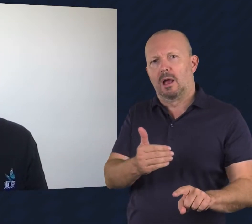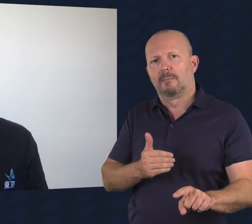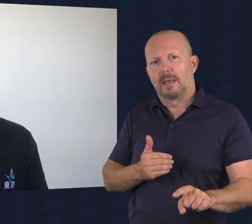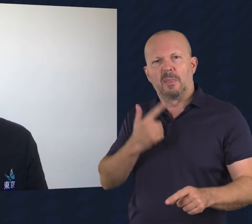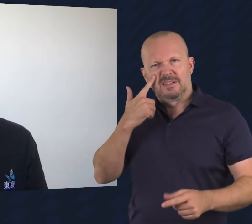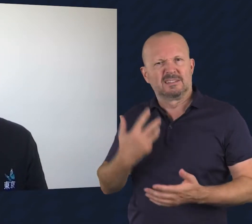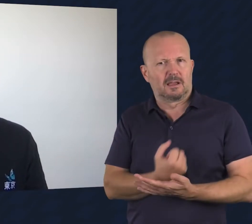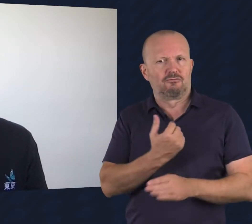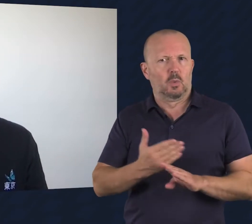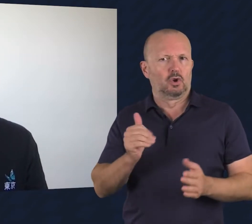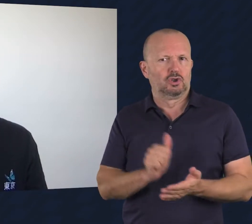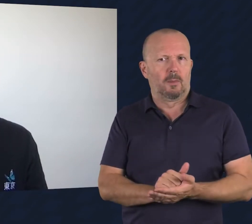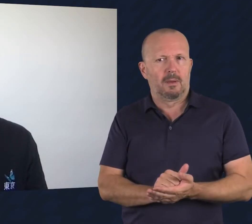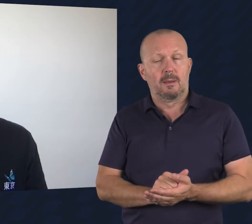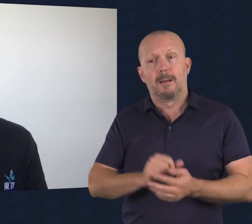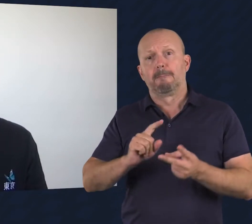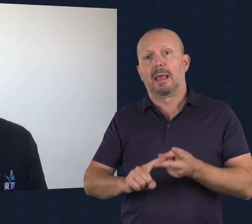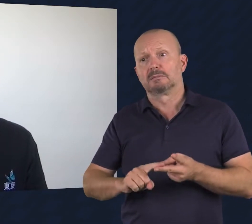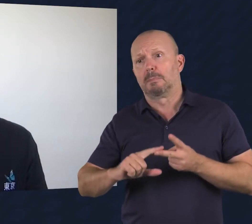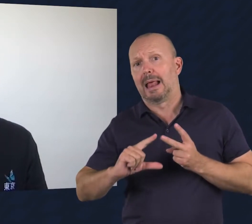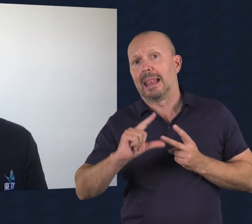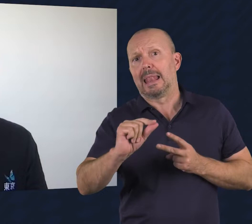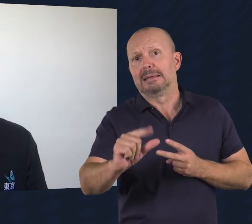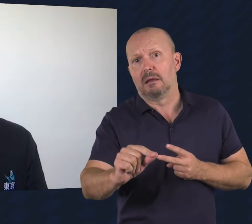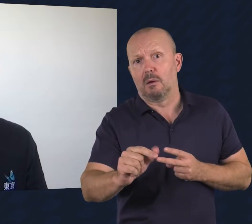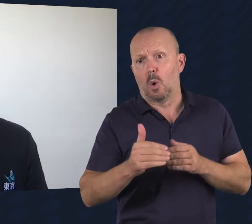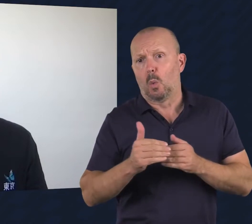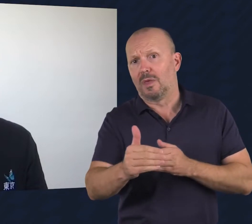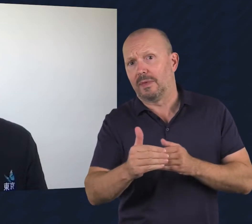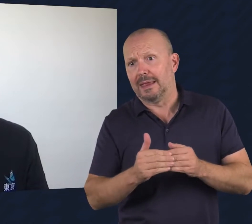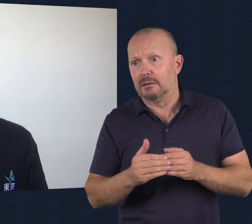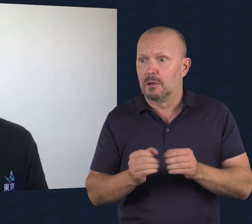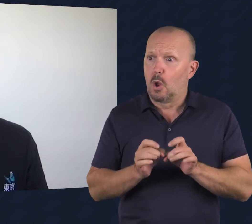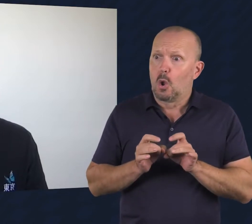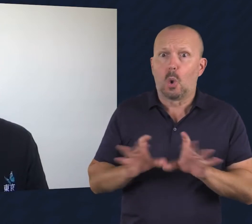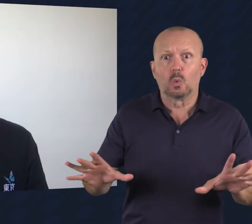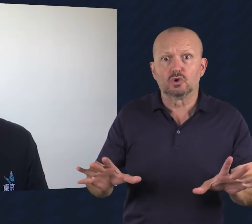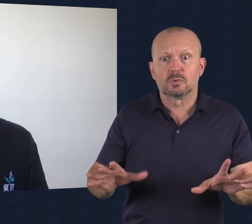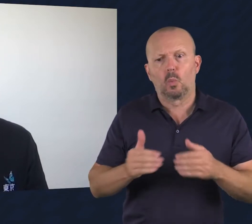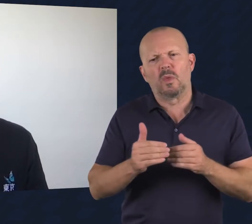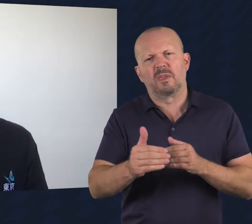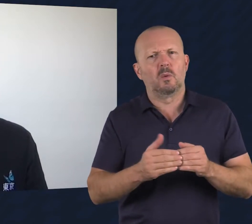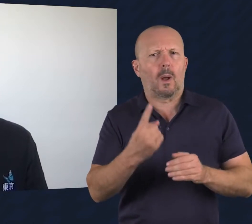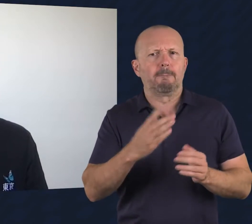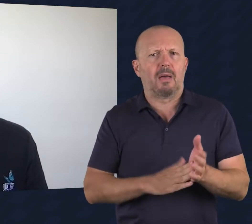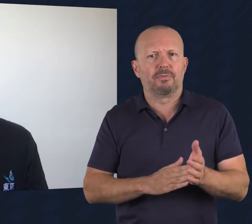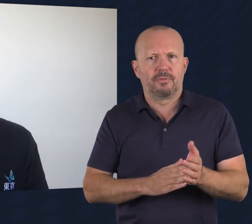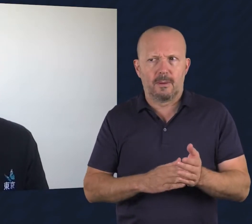And I'd also try to run user testing even earlier in the project, preferably within the first month of the project kicking off.